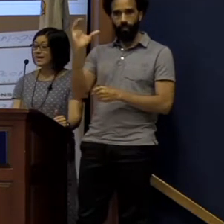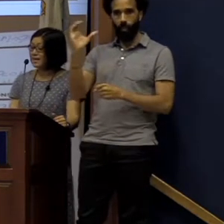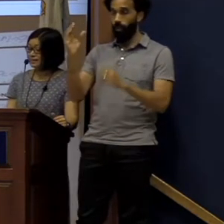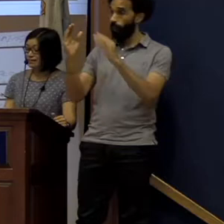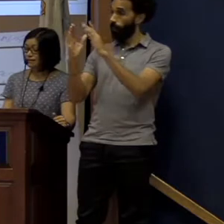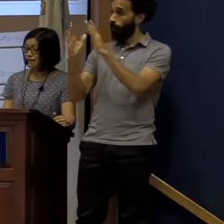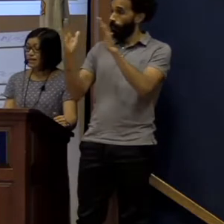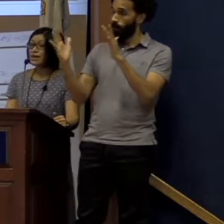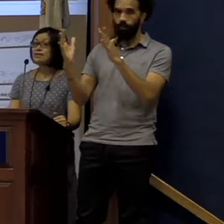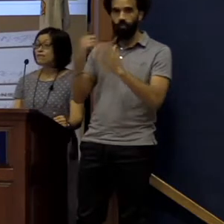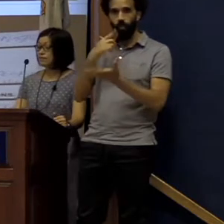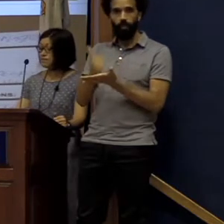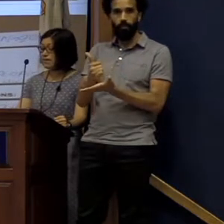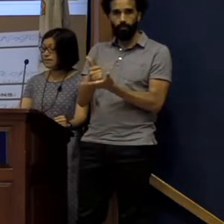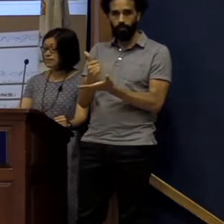collective and involves many iterations